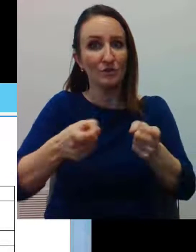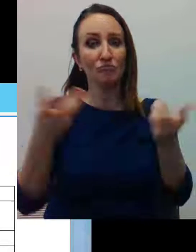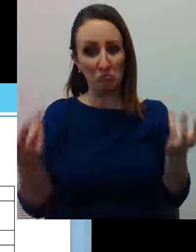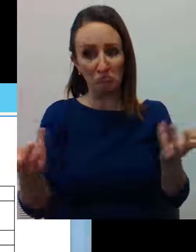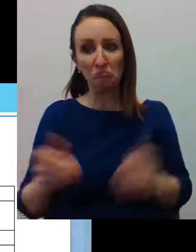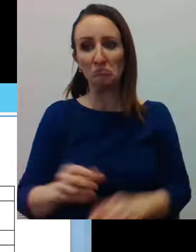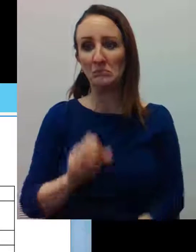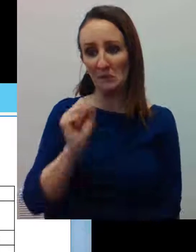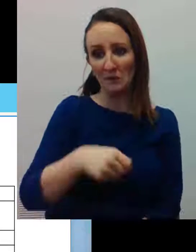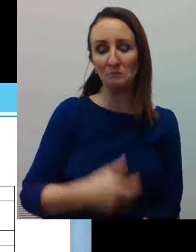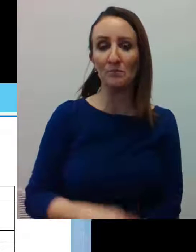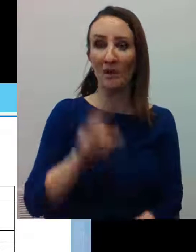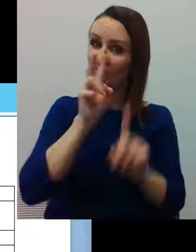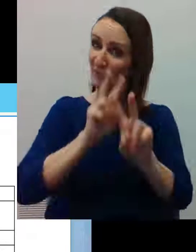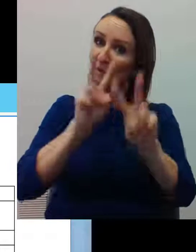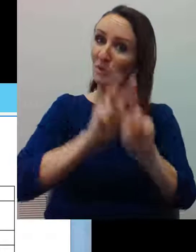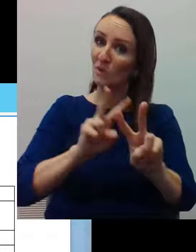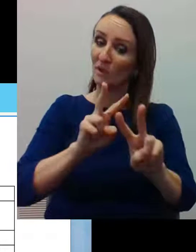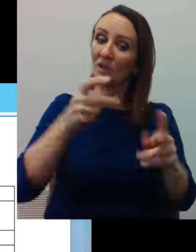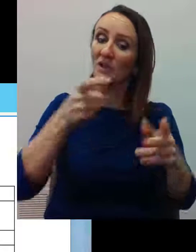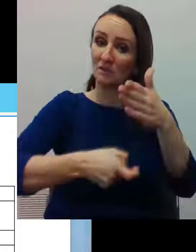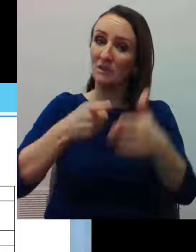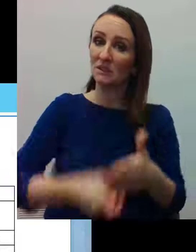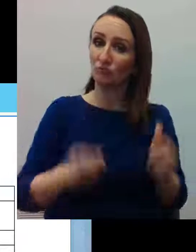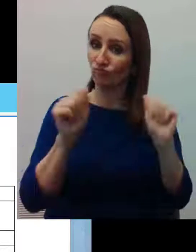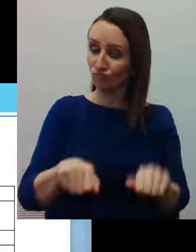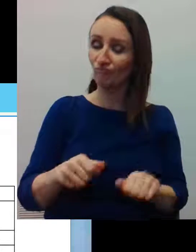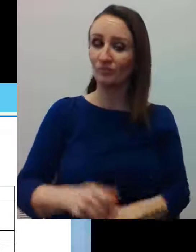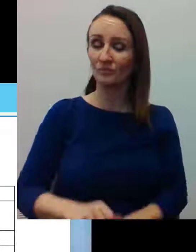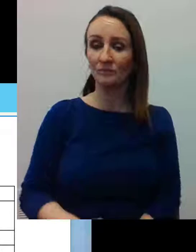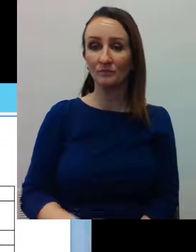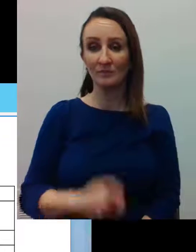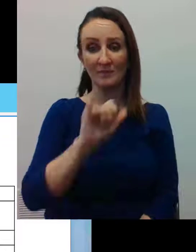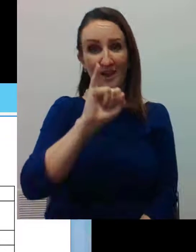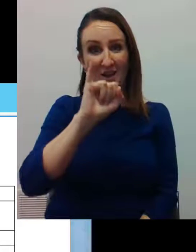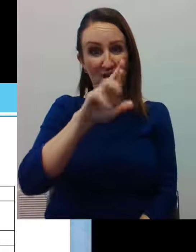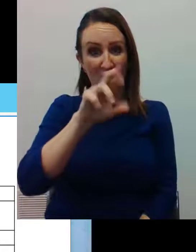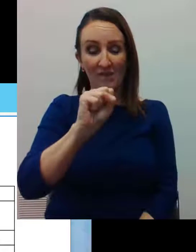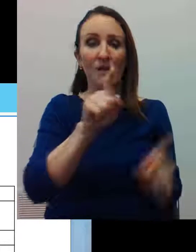The IRS has also ruled that basic living expenses are allowable purchases with an ABLE account.